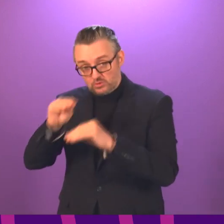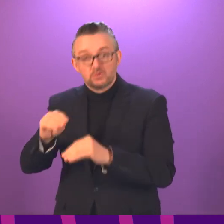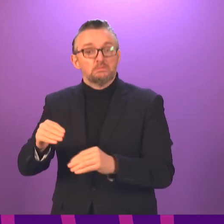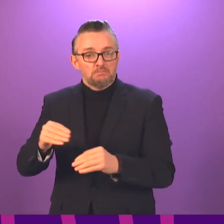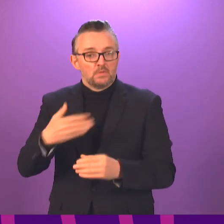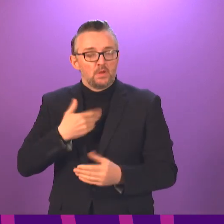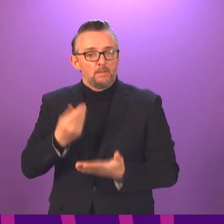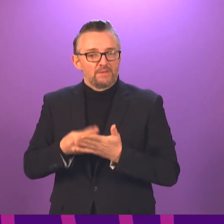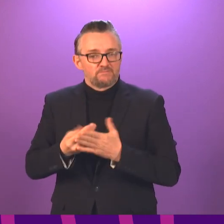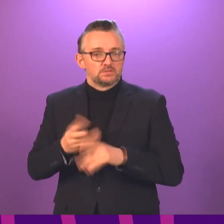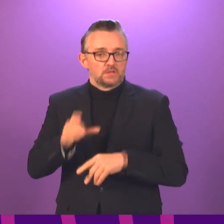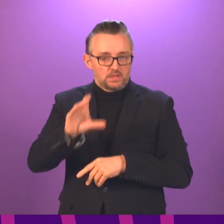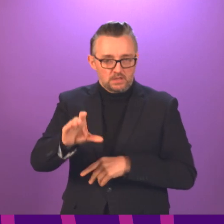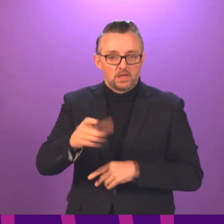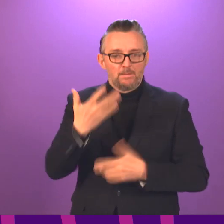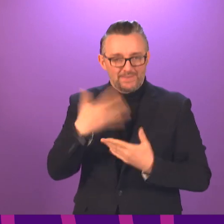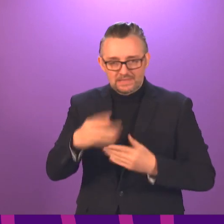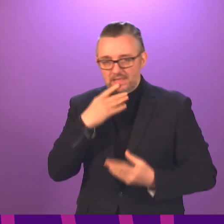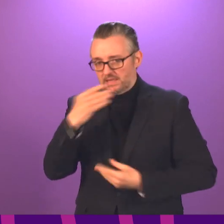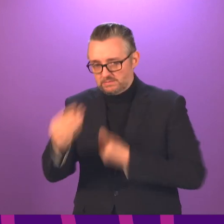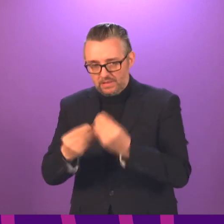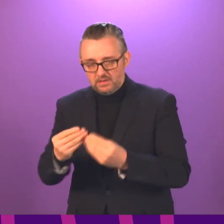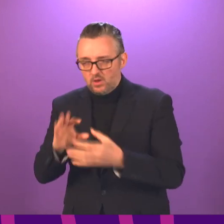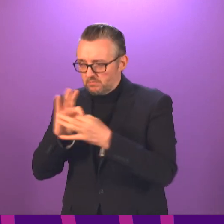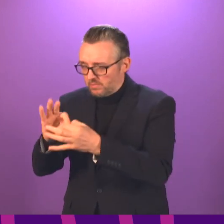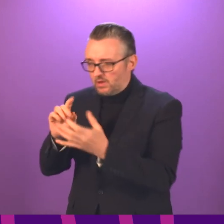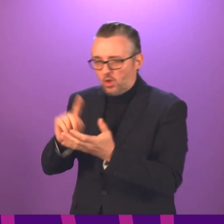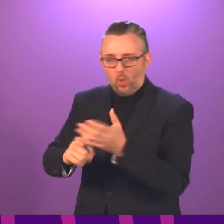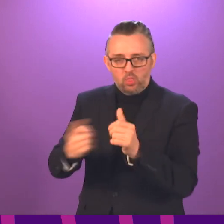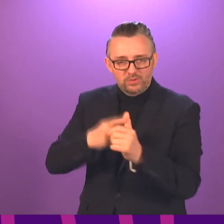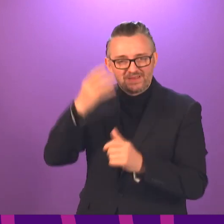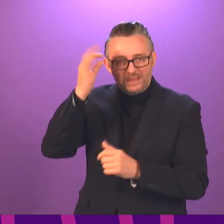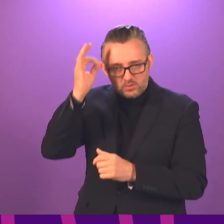steps that we are taking to support local authorities—for example, the provision of